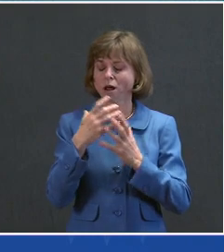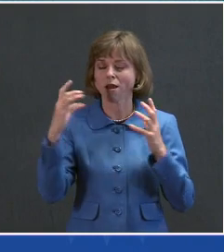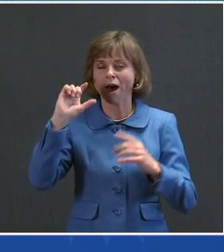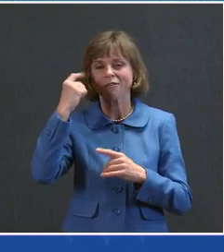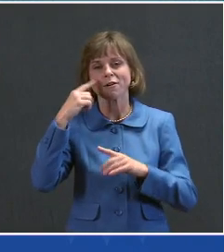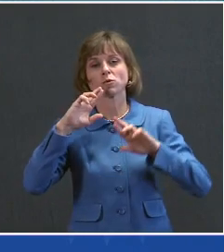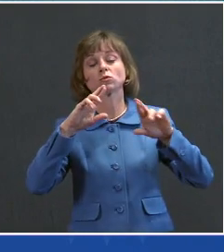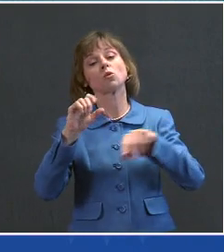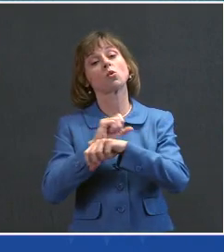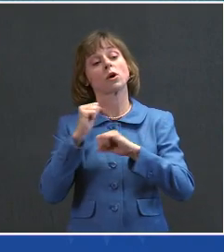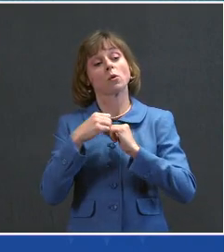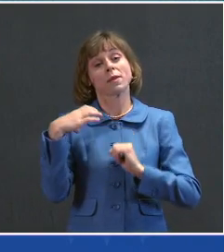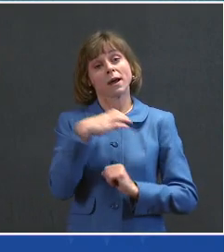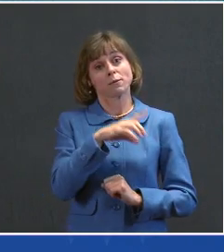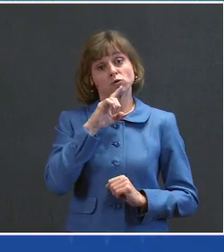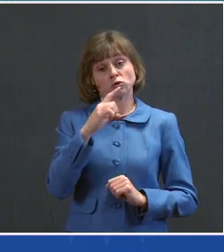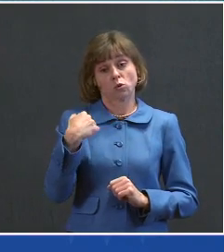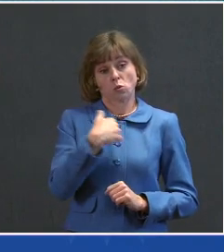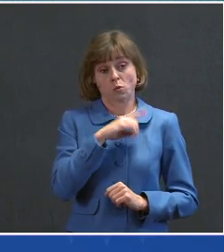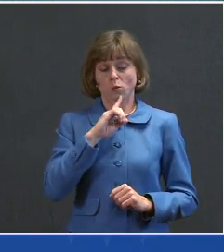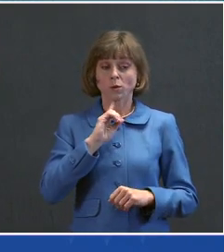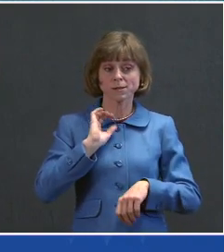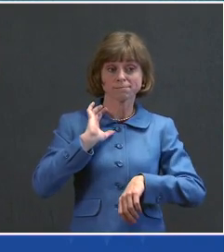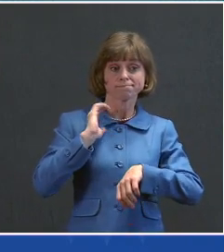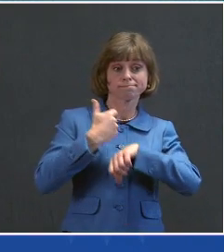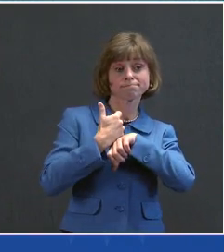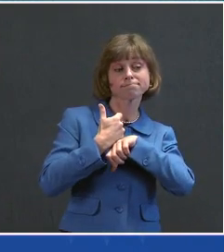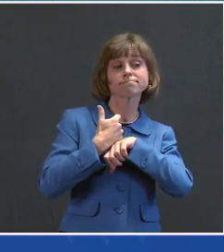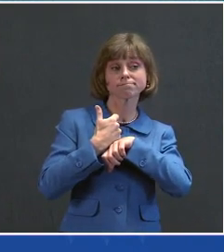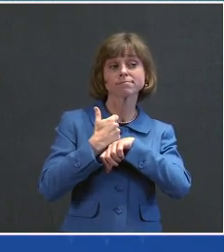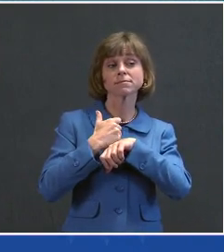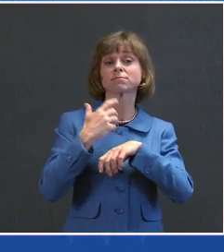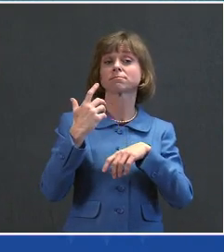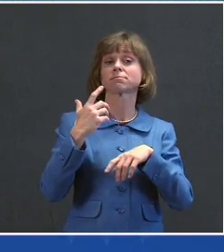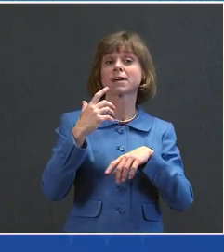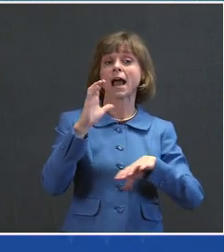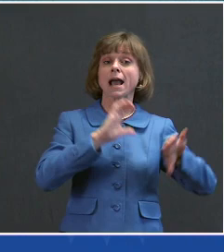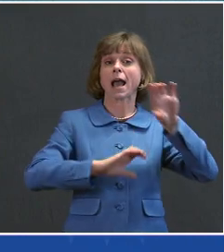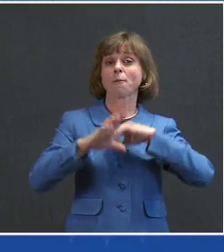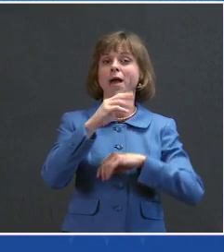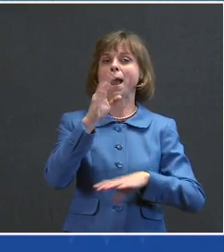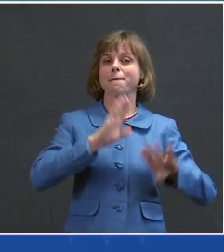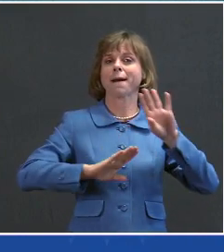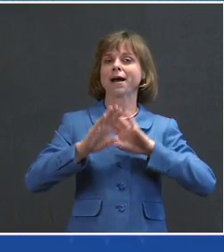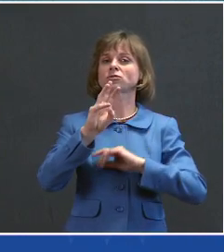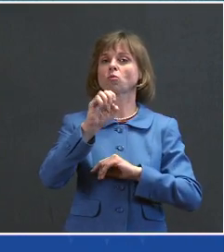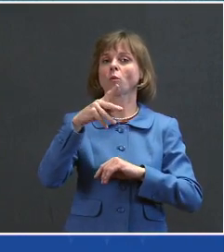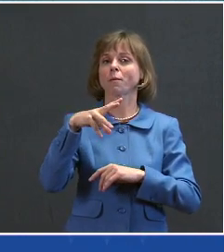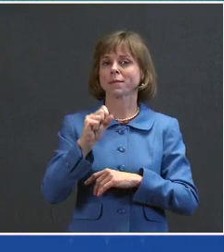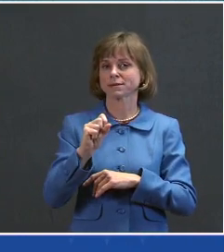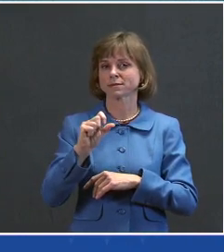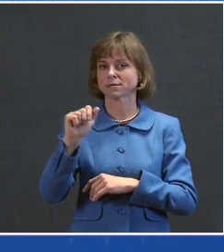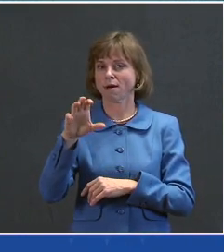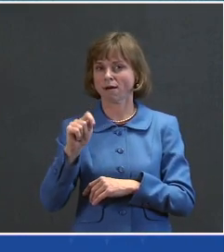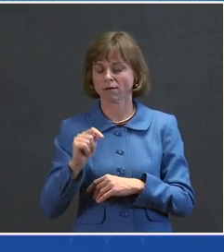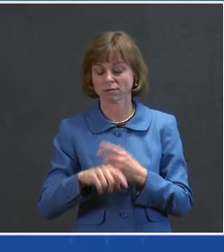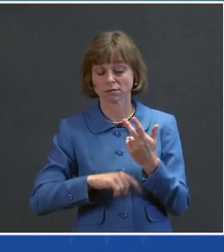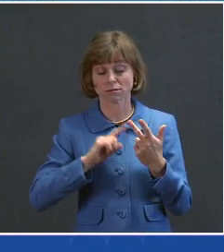to ensure we're faithfully implementing the Chemical and Biological Weapons Act. Today, the United States is announcing sanctions